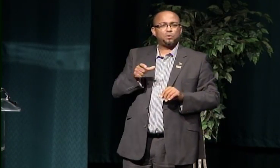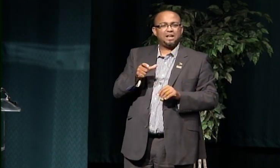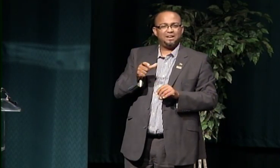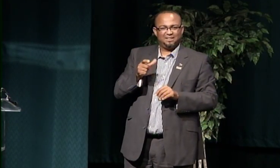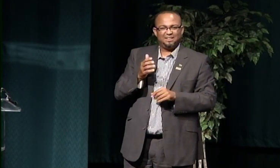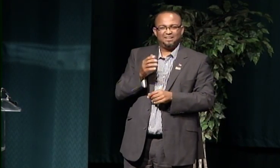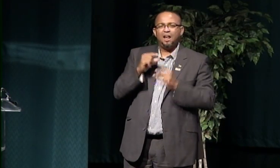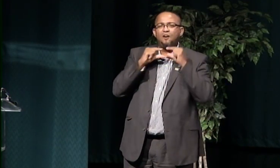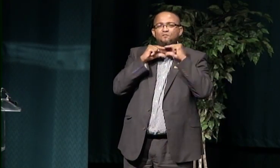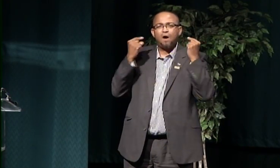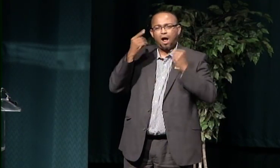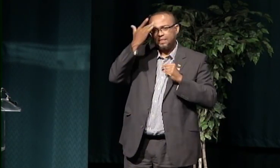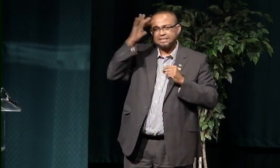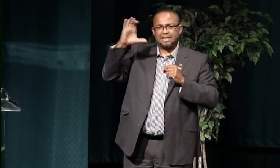Fast forward to 1979.